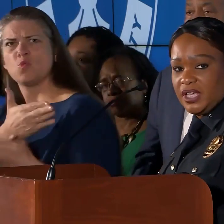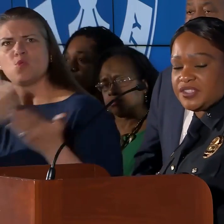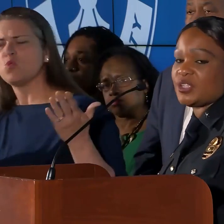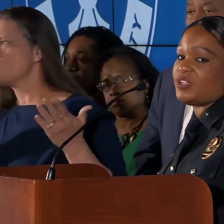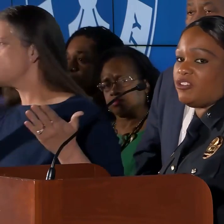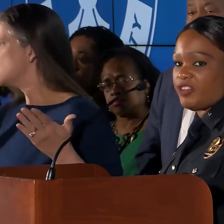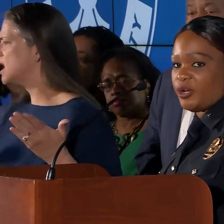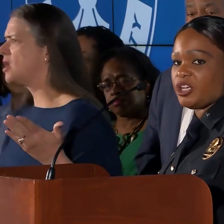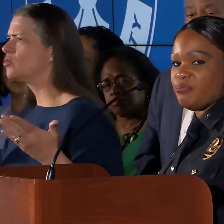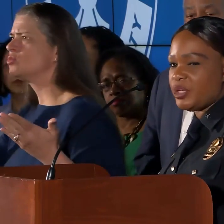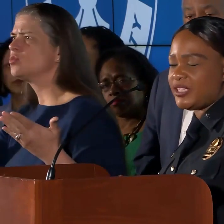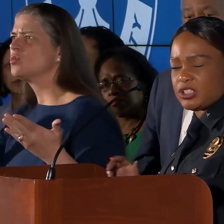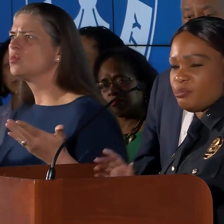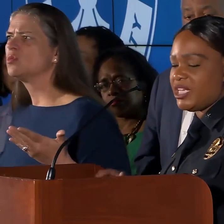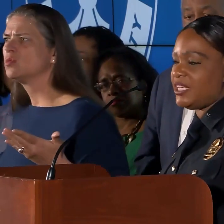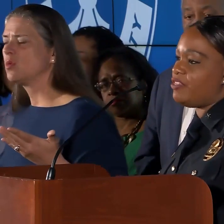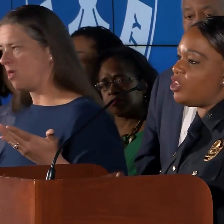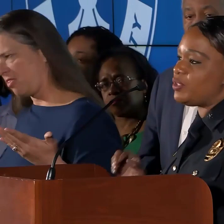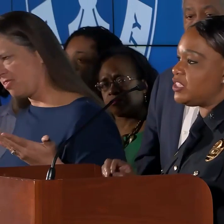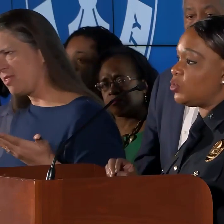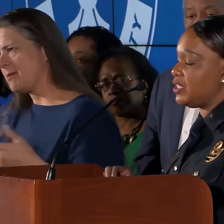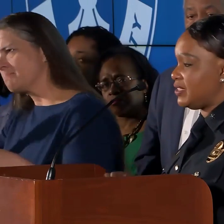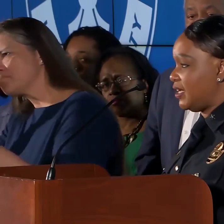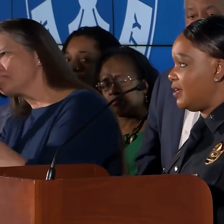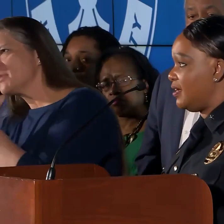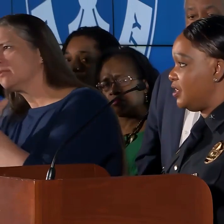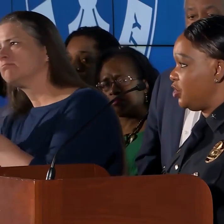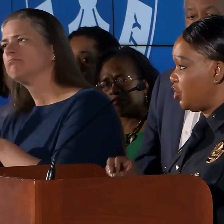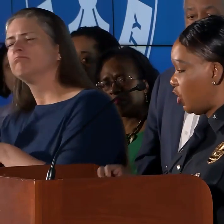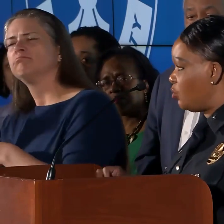And so they're very committed, committed and their resiliency showed